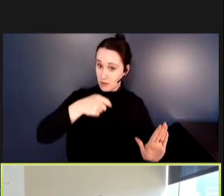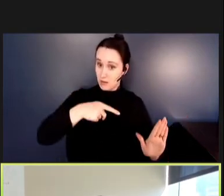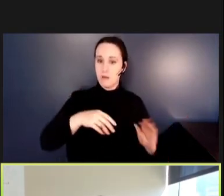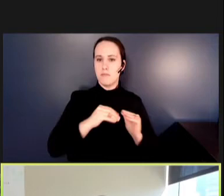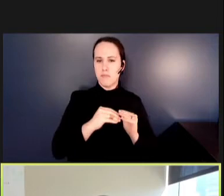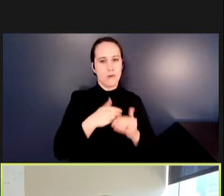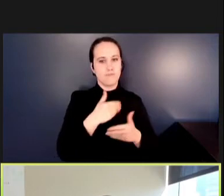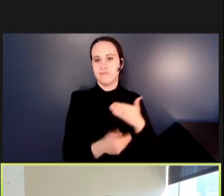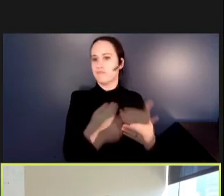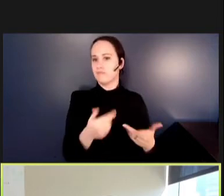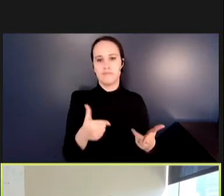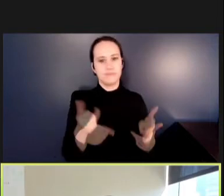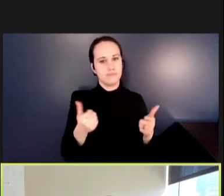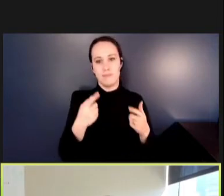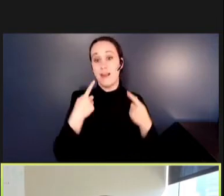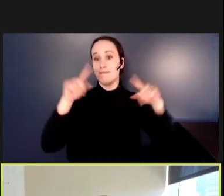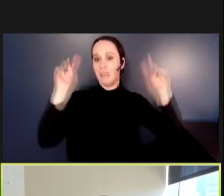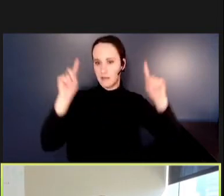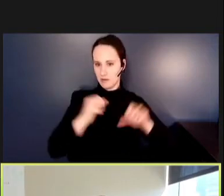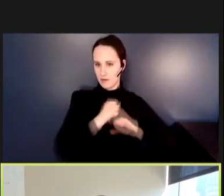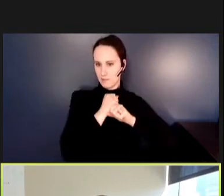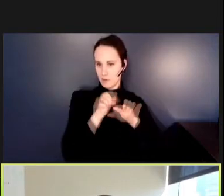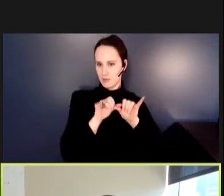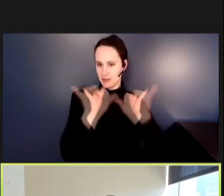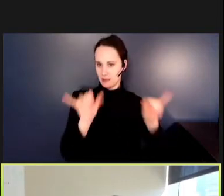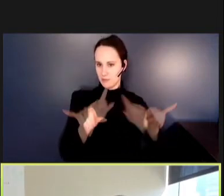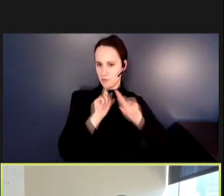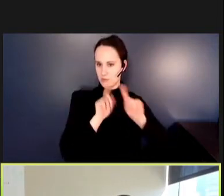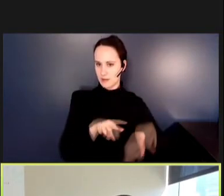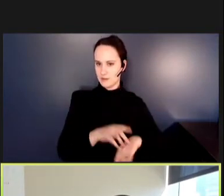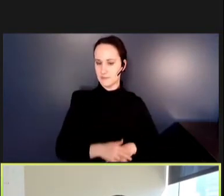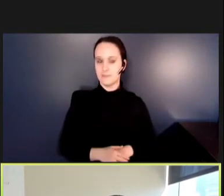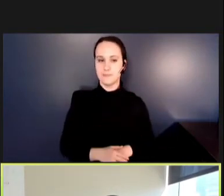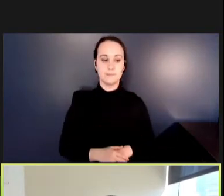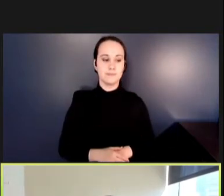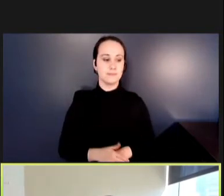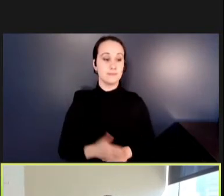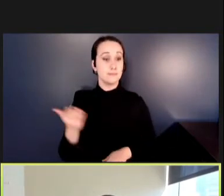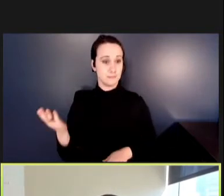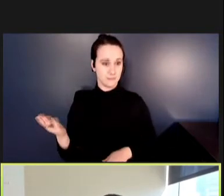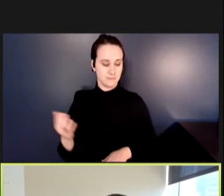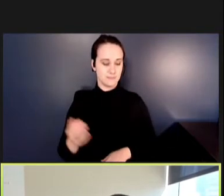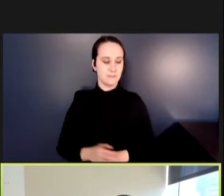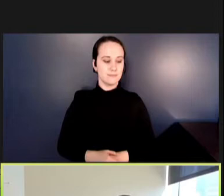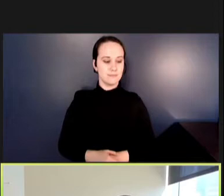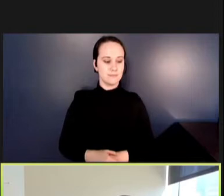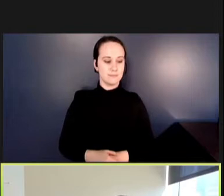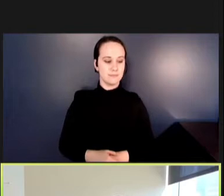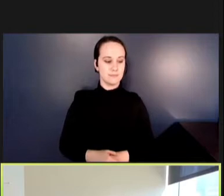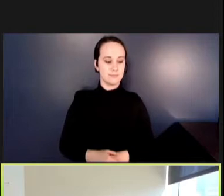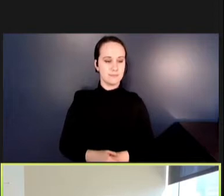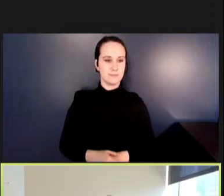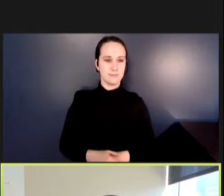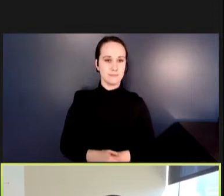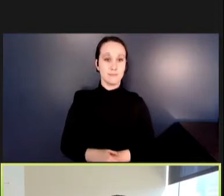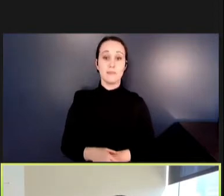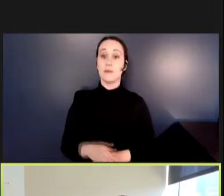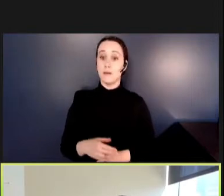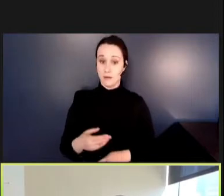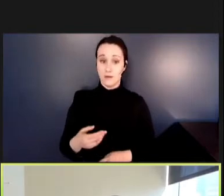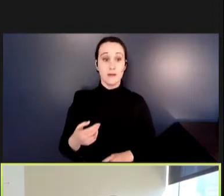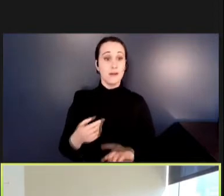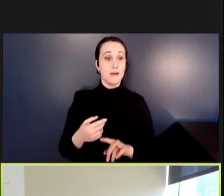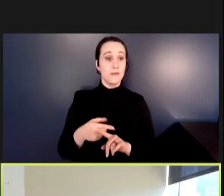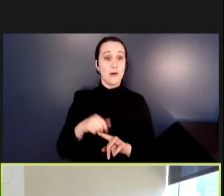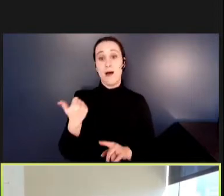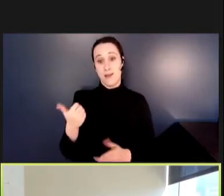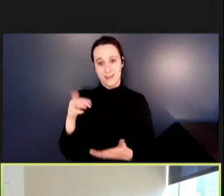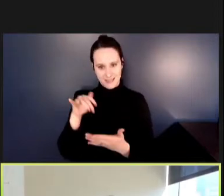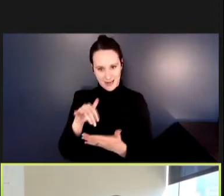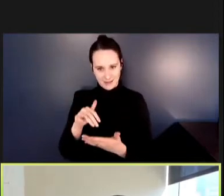response. Right. So, from silicon to carbon. So, computational predictions are great,